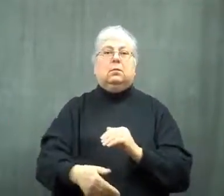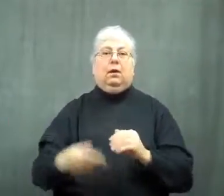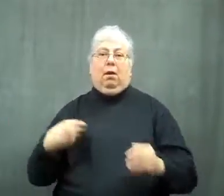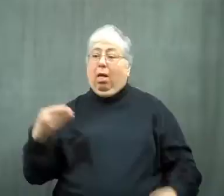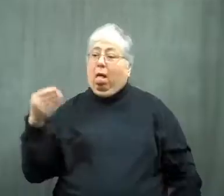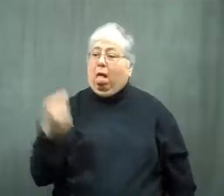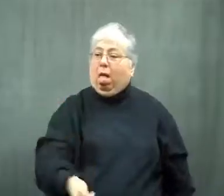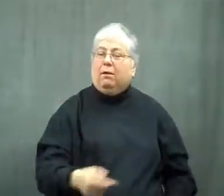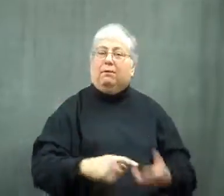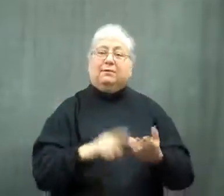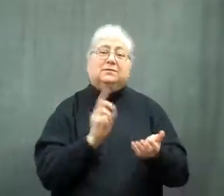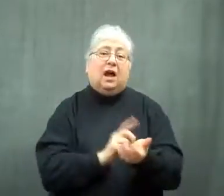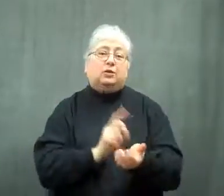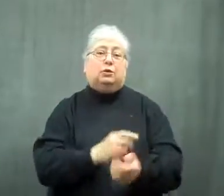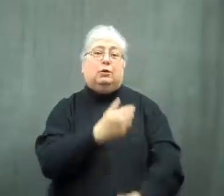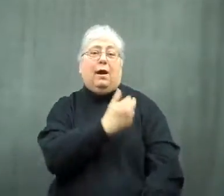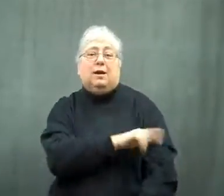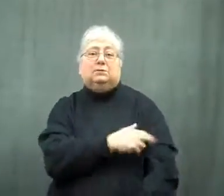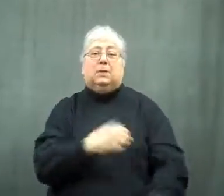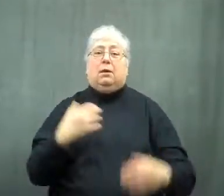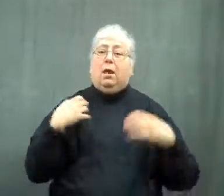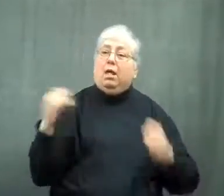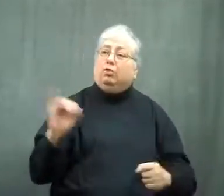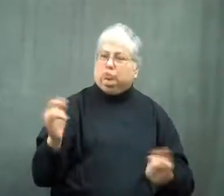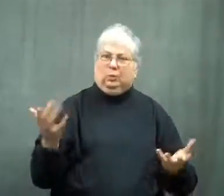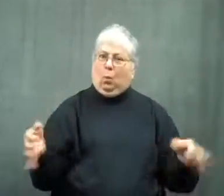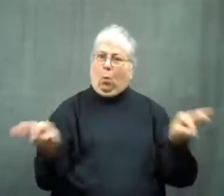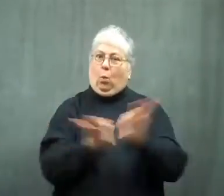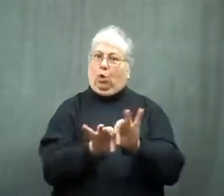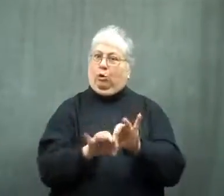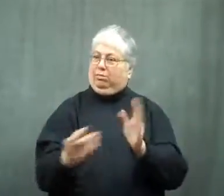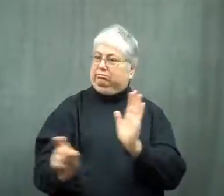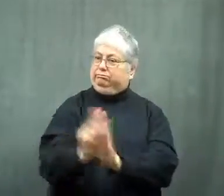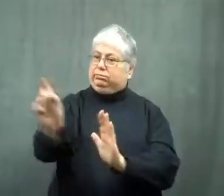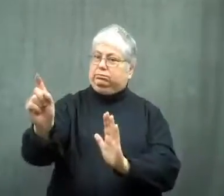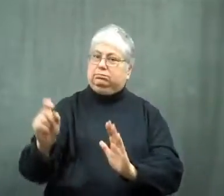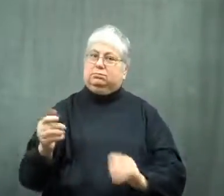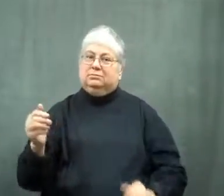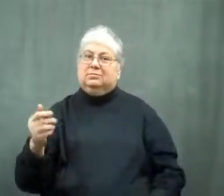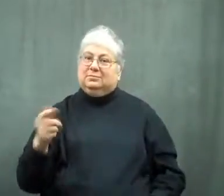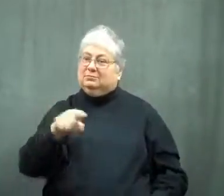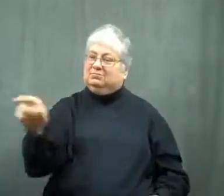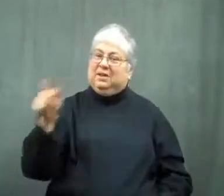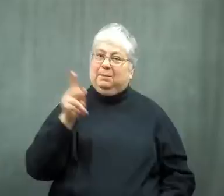medical and health insurance costs of smokers.